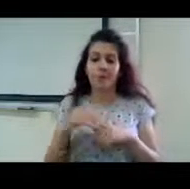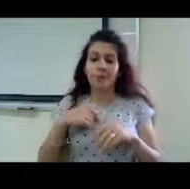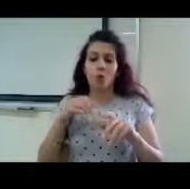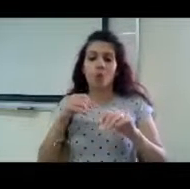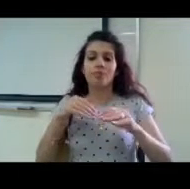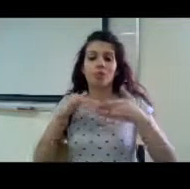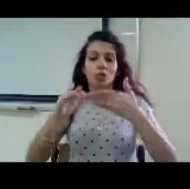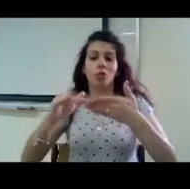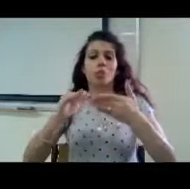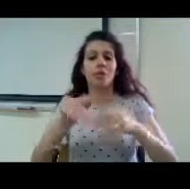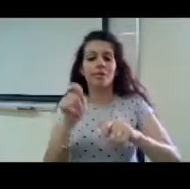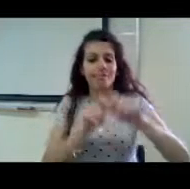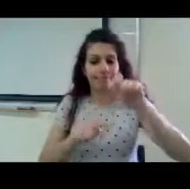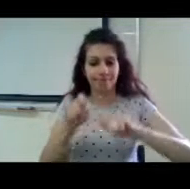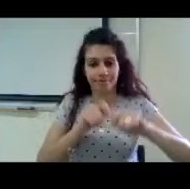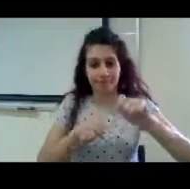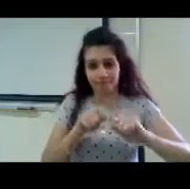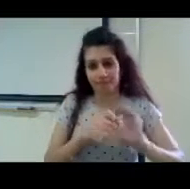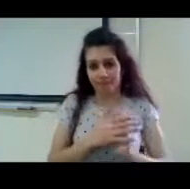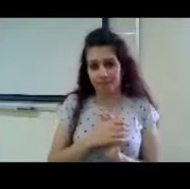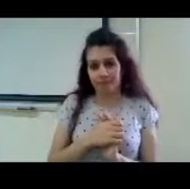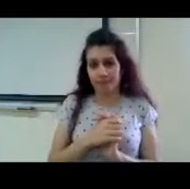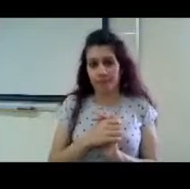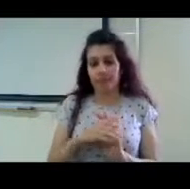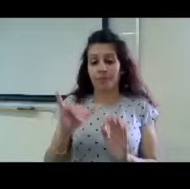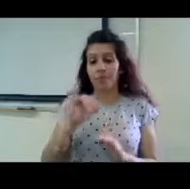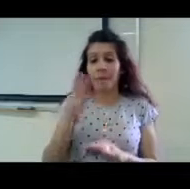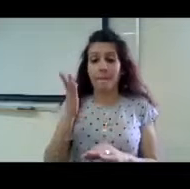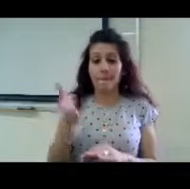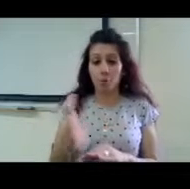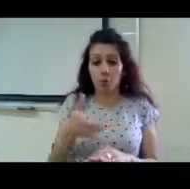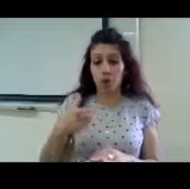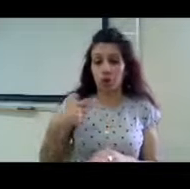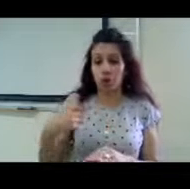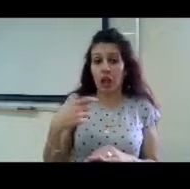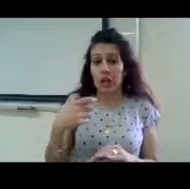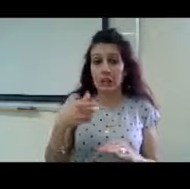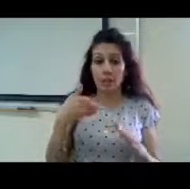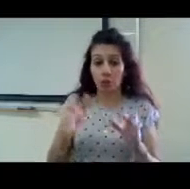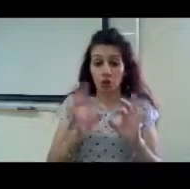communities in a way that really supports learning because the problem is